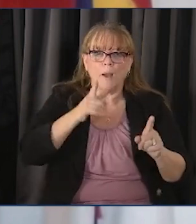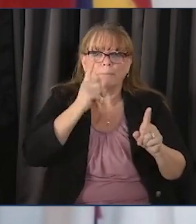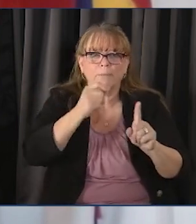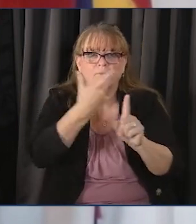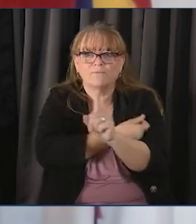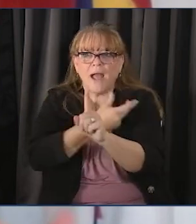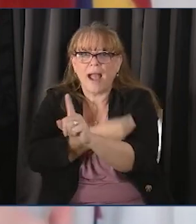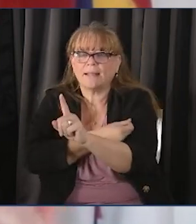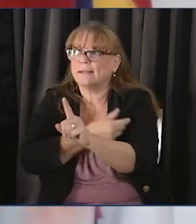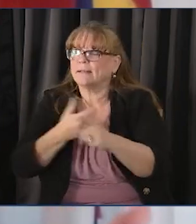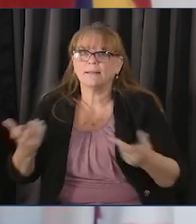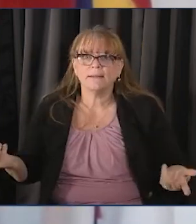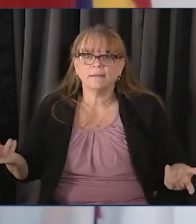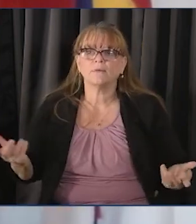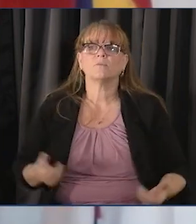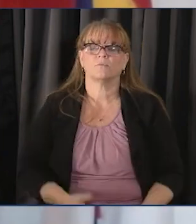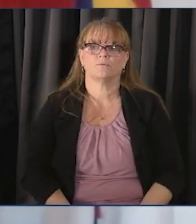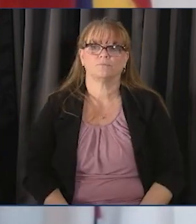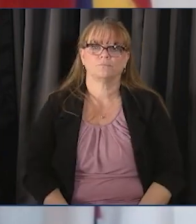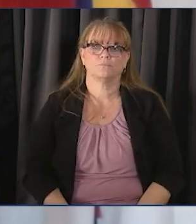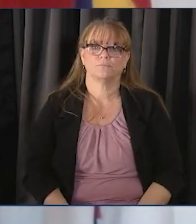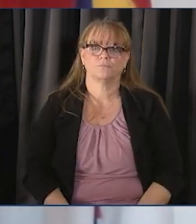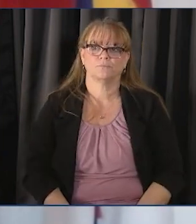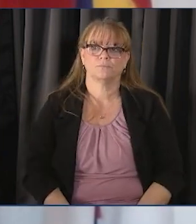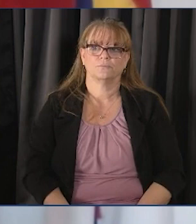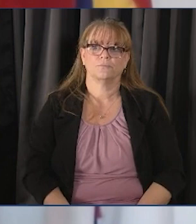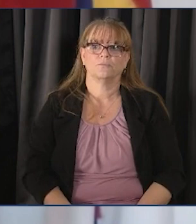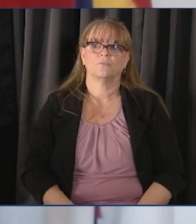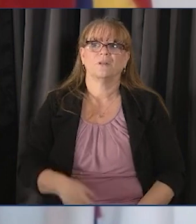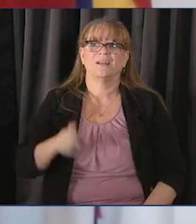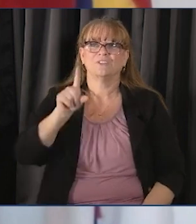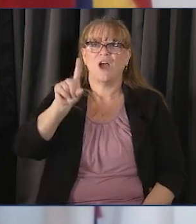the 120 000 this week that's a one-time bump uh next week that will we will not benefit